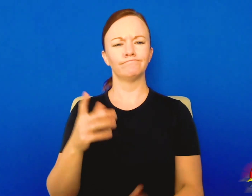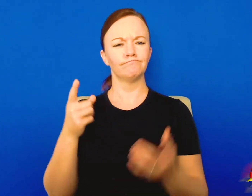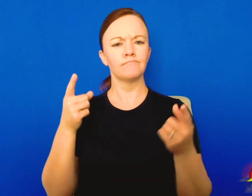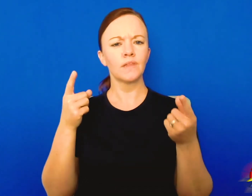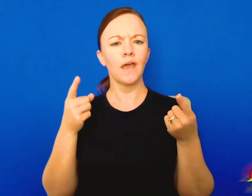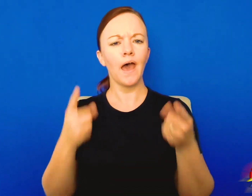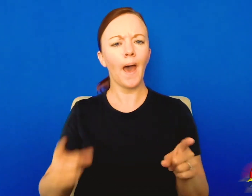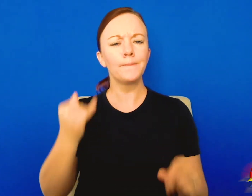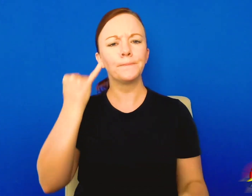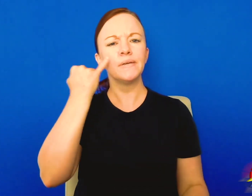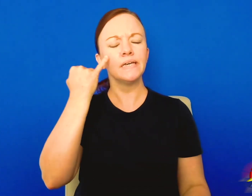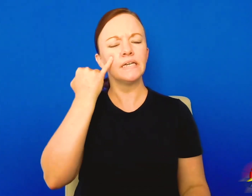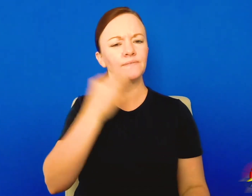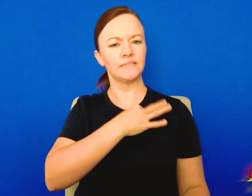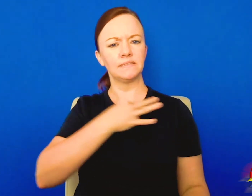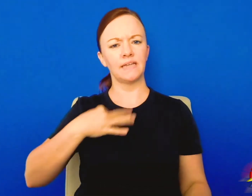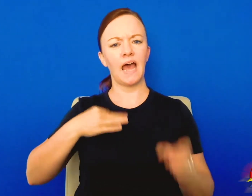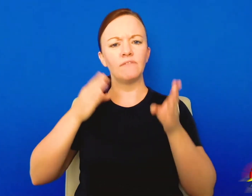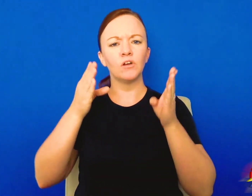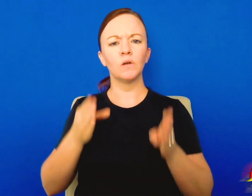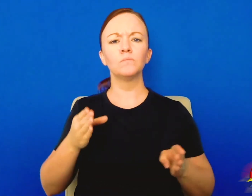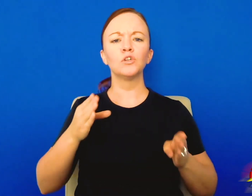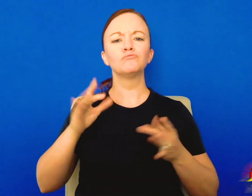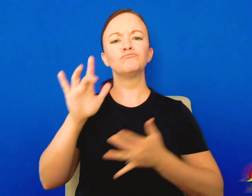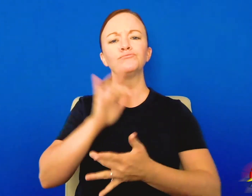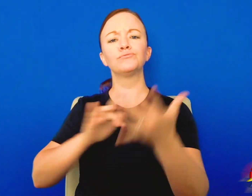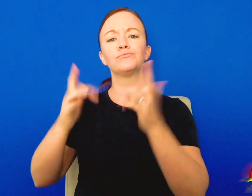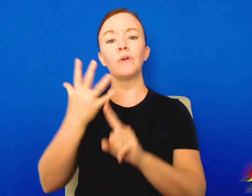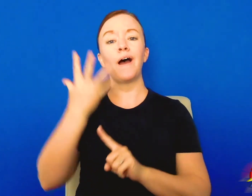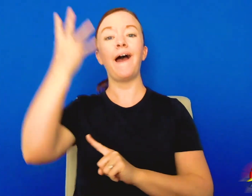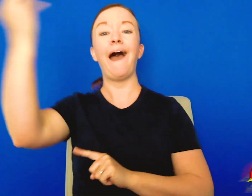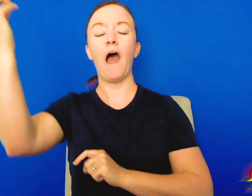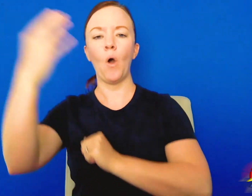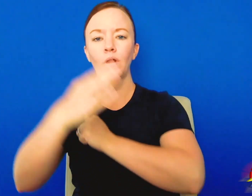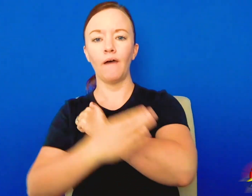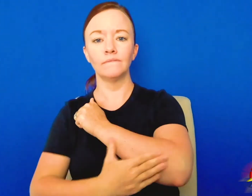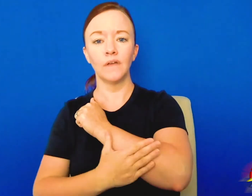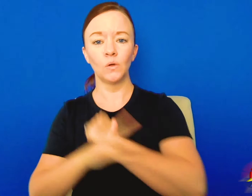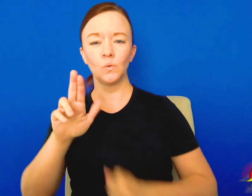QUESTION: WHAT HAPPENS IF A STAFF MEMBER HAS TRAVELED OUT OF THE COUNTRY.